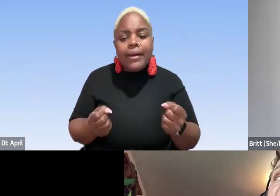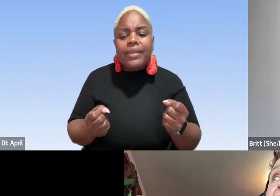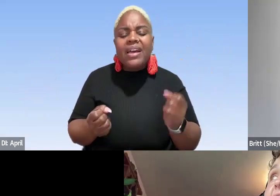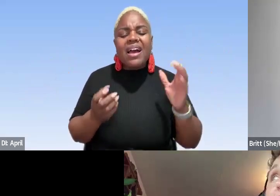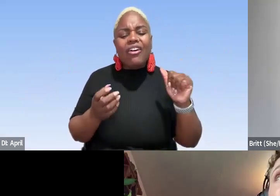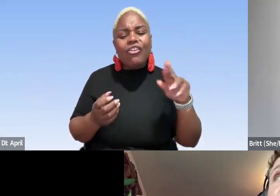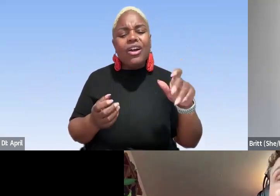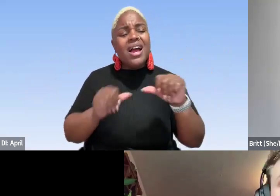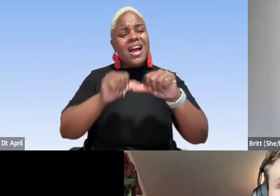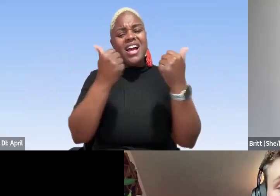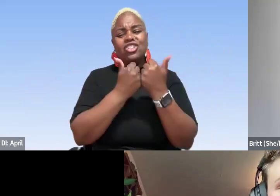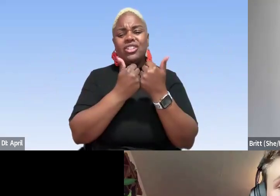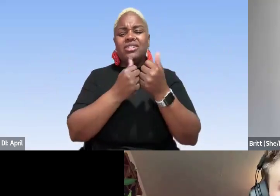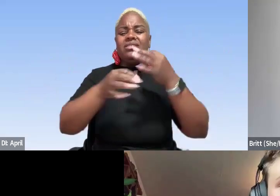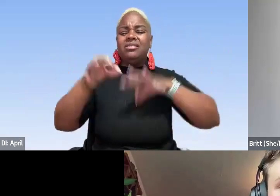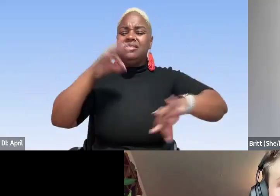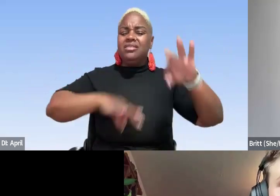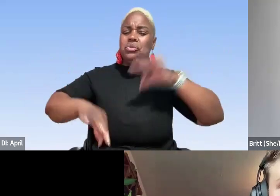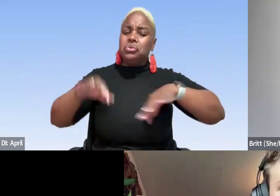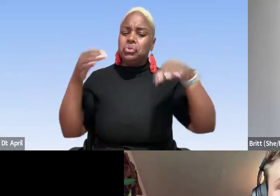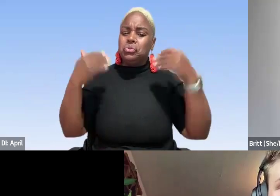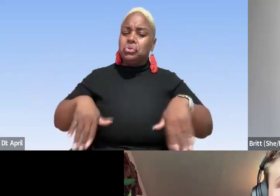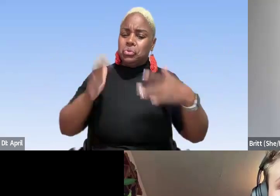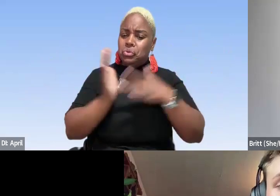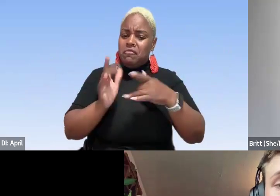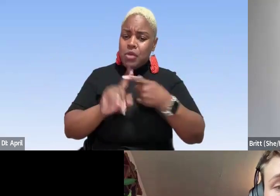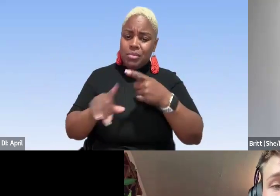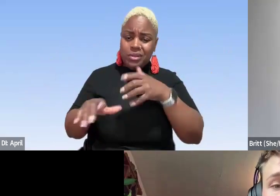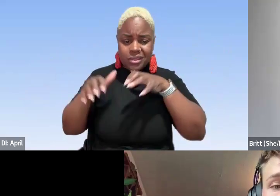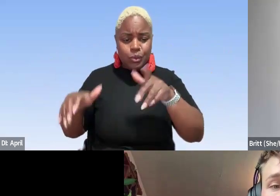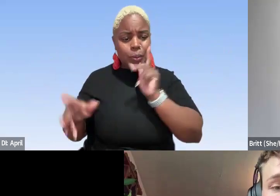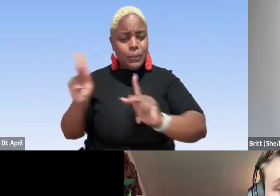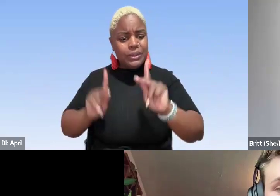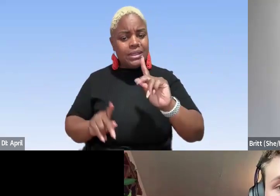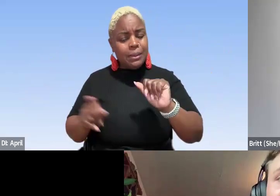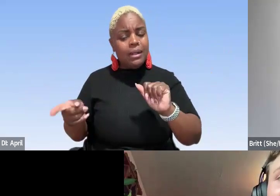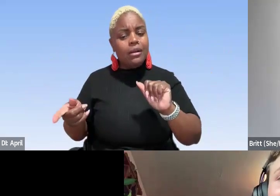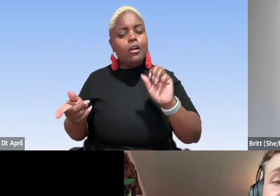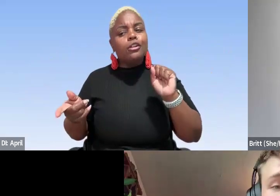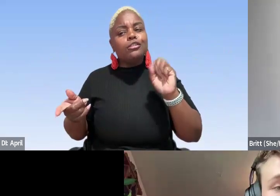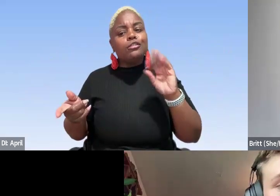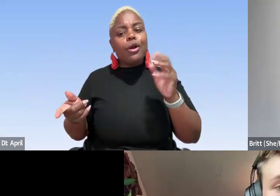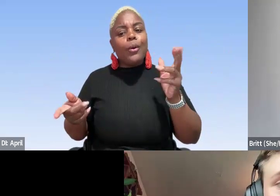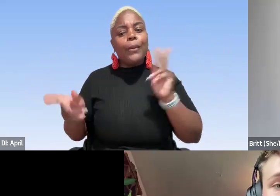And, like, care workers are the people, working-class care providers are the people who are at the forefront of that, and disabled people